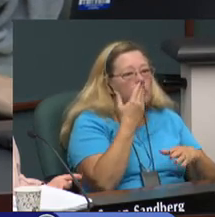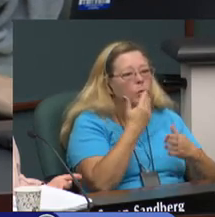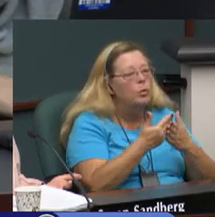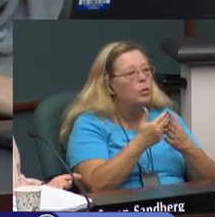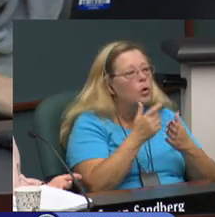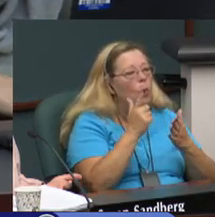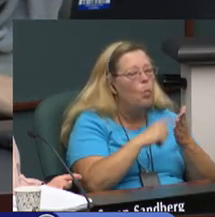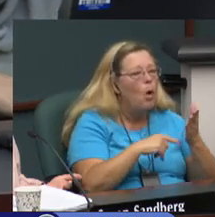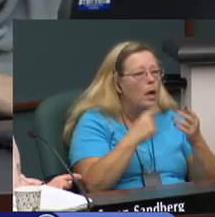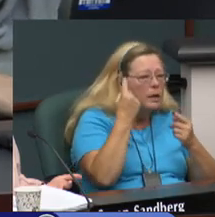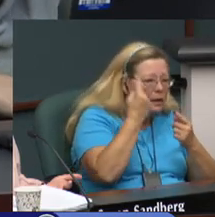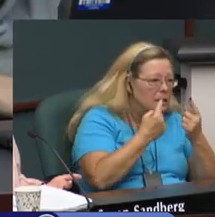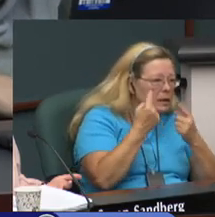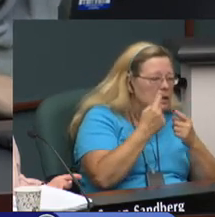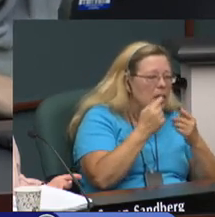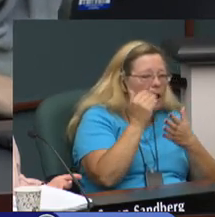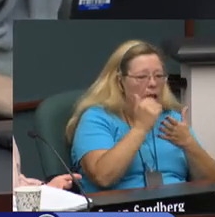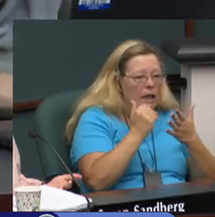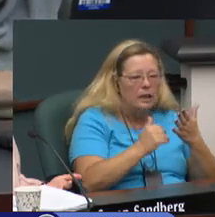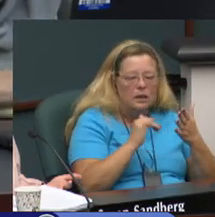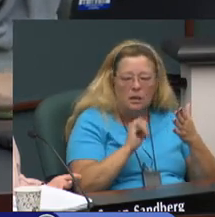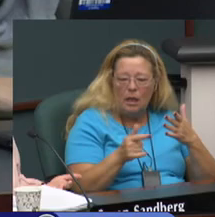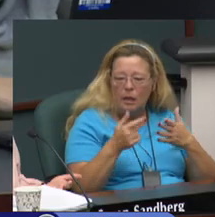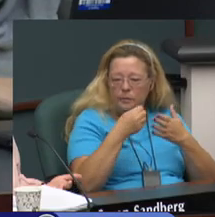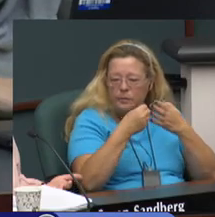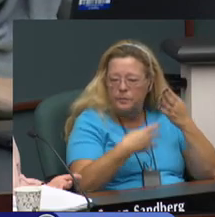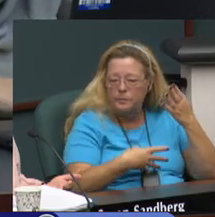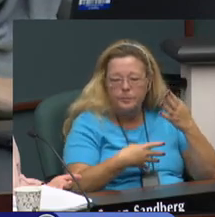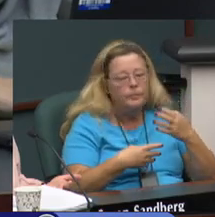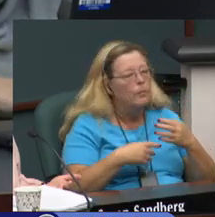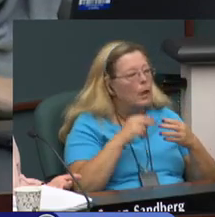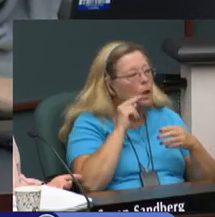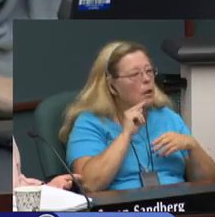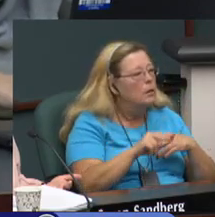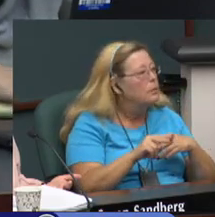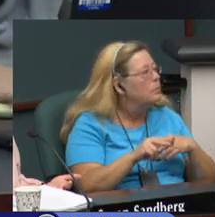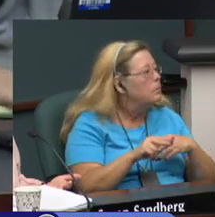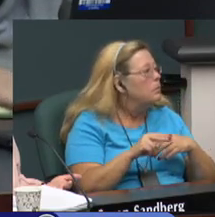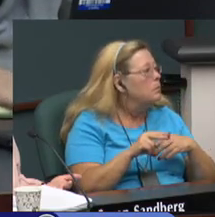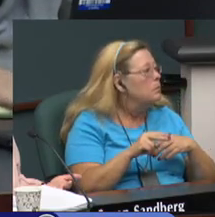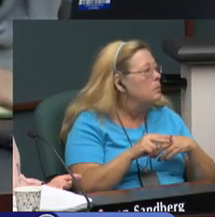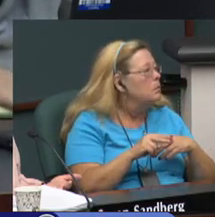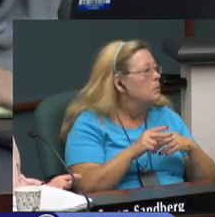to consider they're listed in this list here looking at you know HUD values